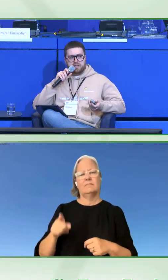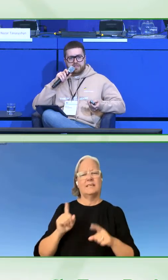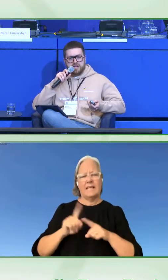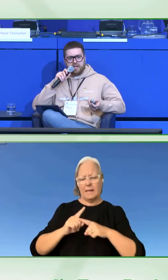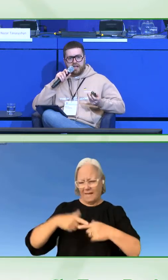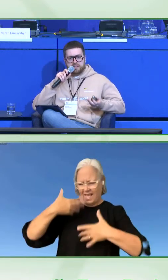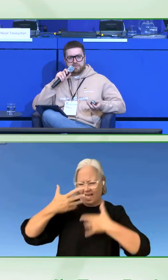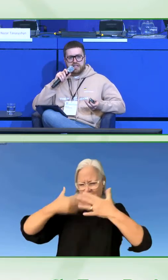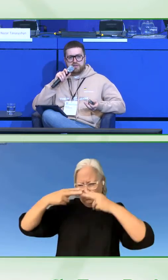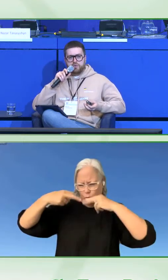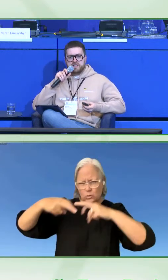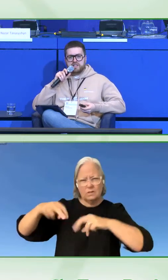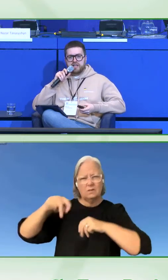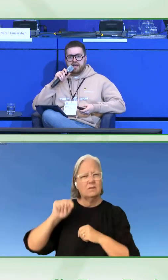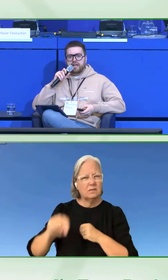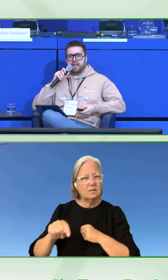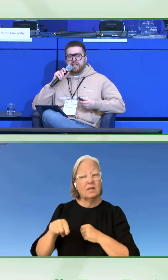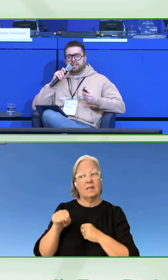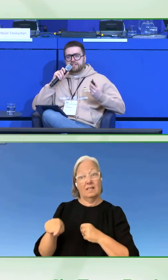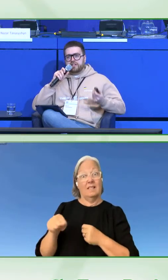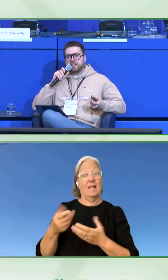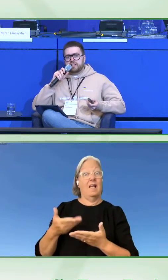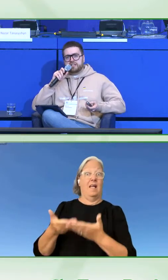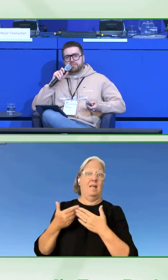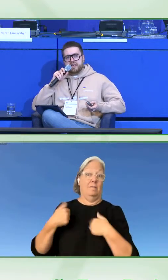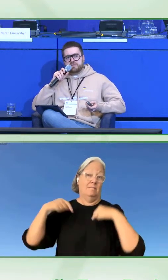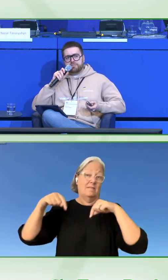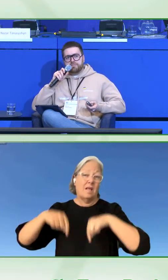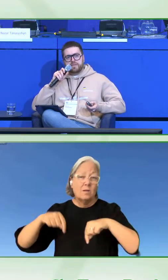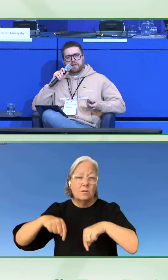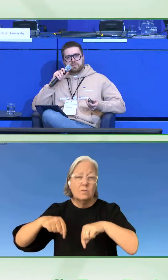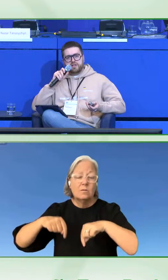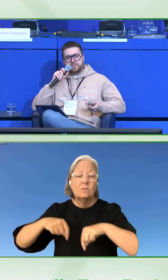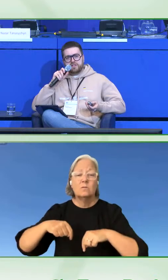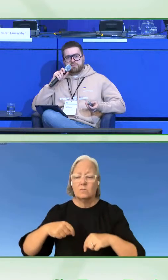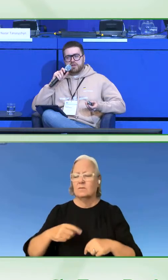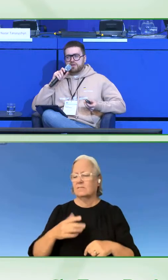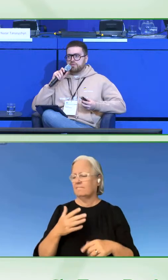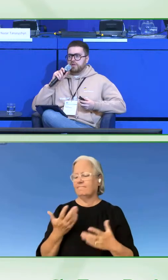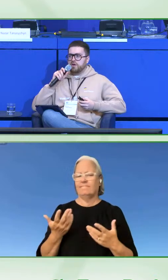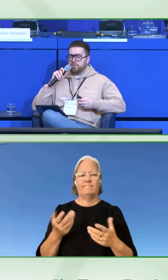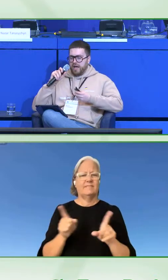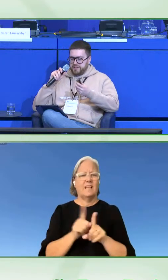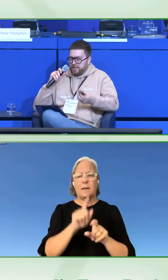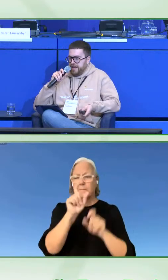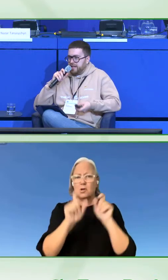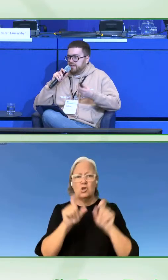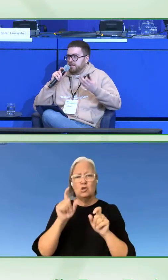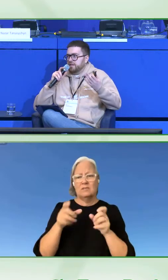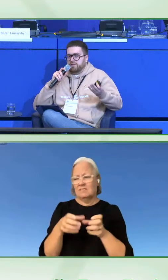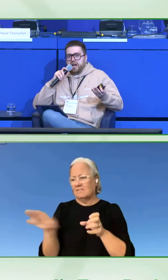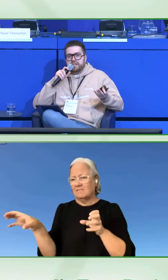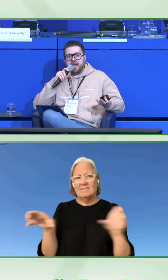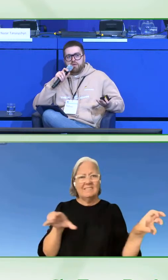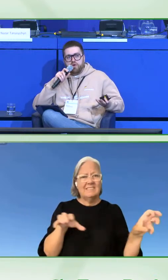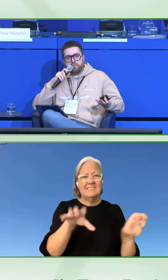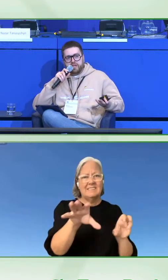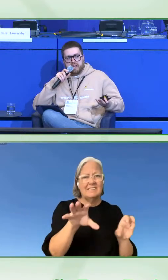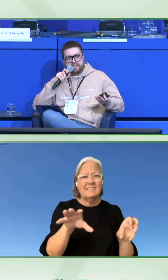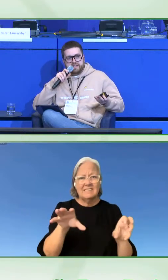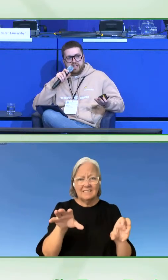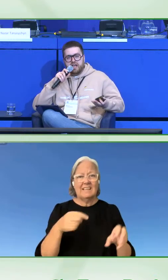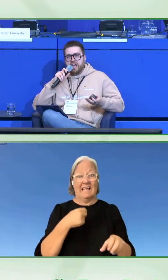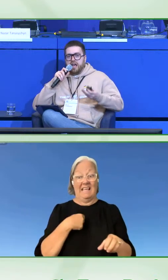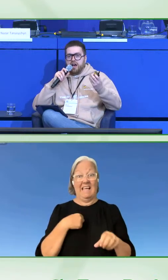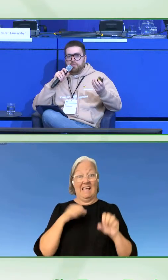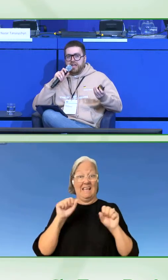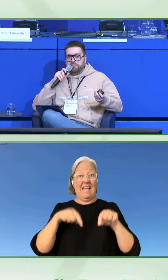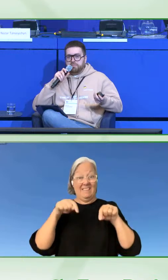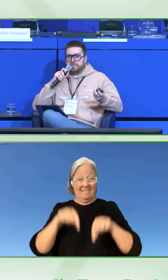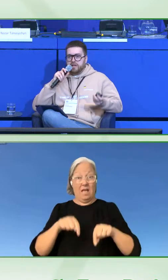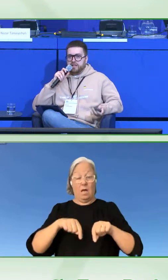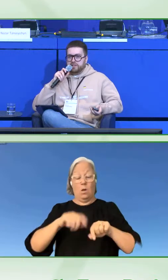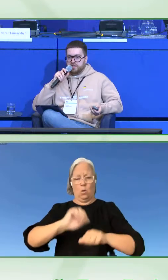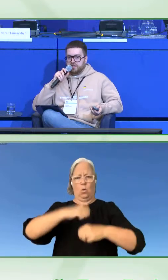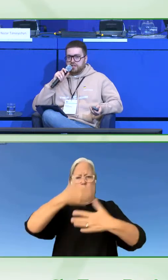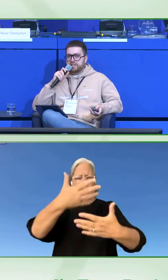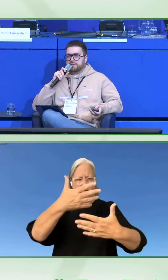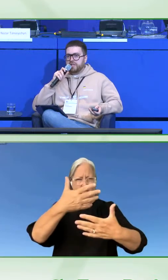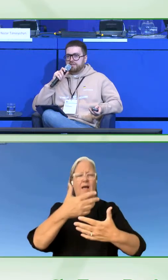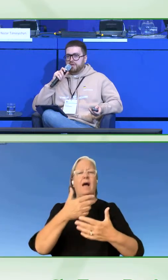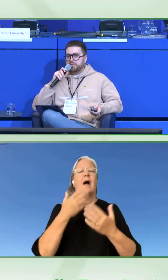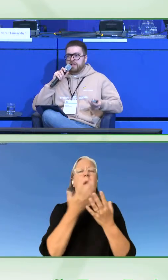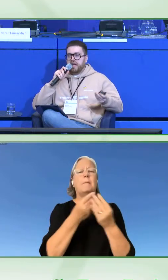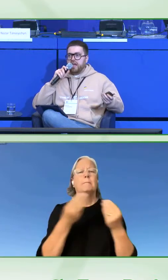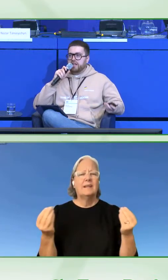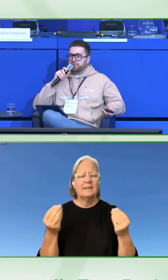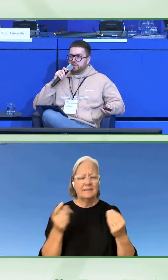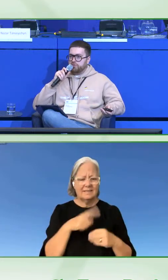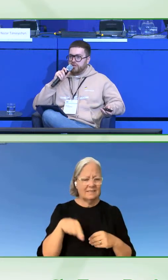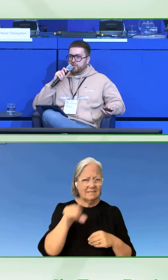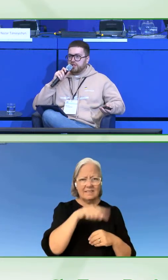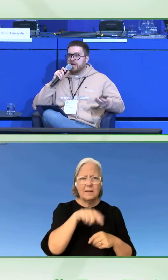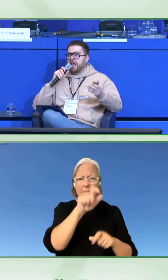you have heard that after the dam was blown up by an invader, almost 20,000 people were